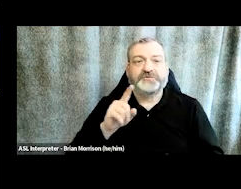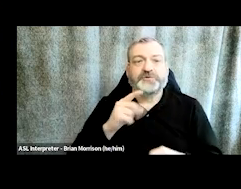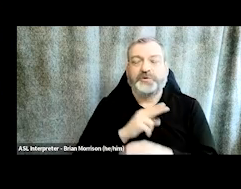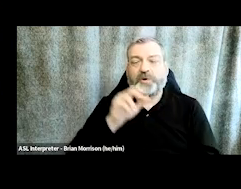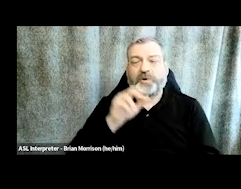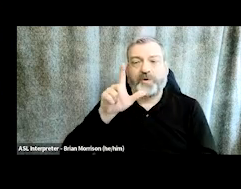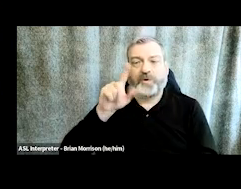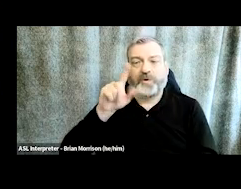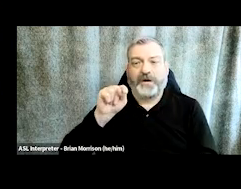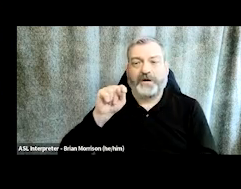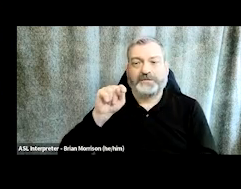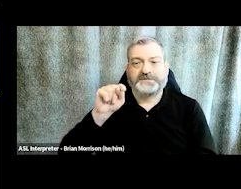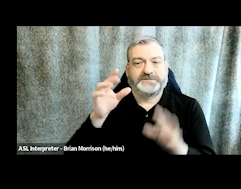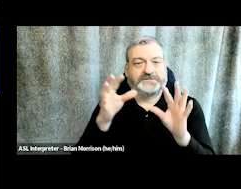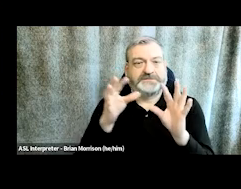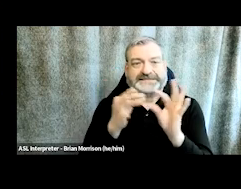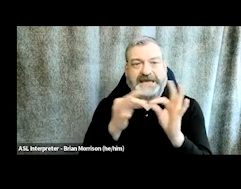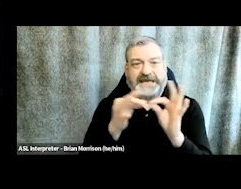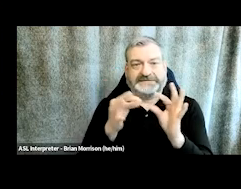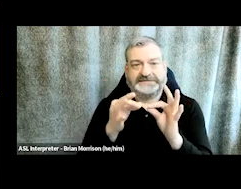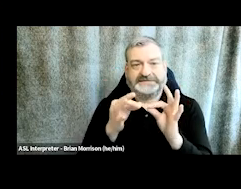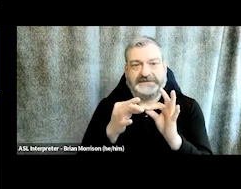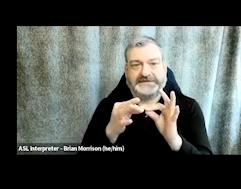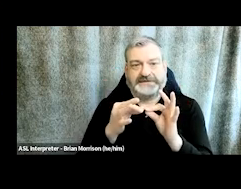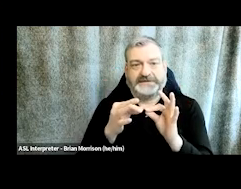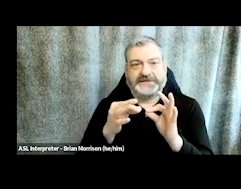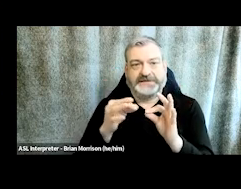if it has it, and if it doesn't have that tool, or if you're not sure how